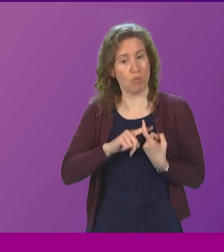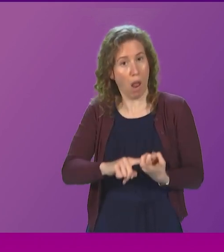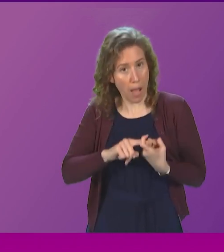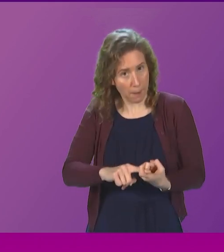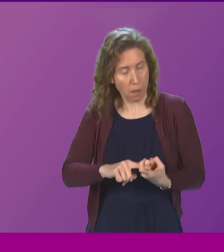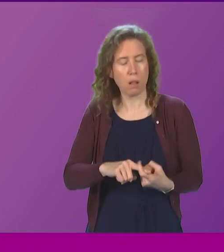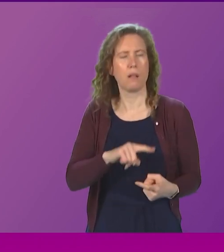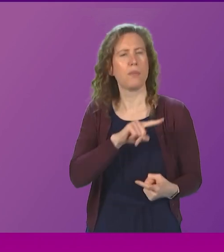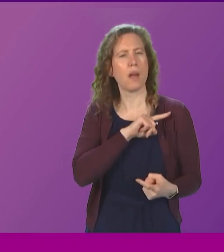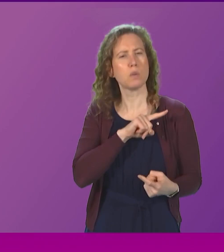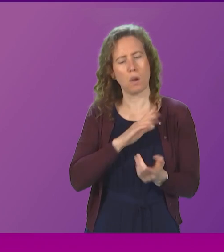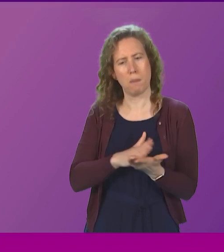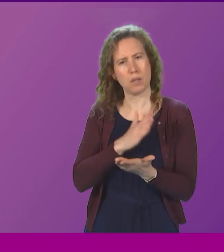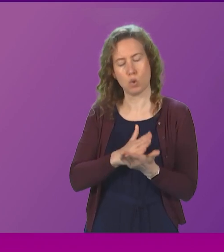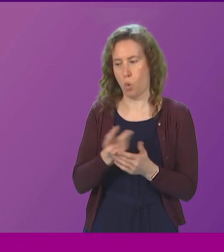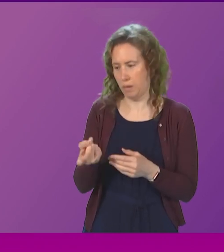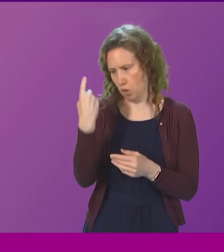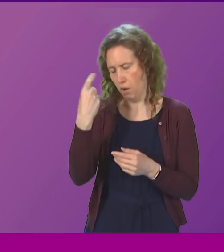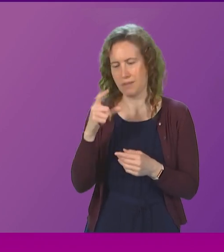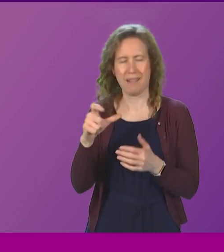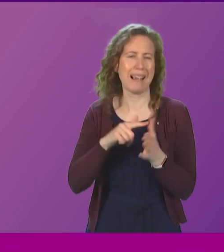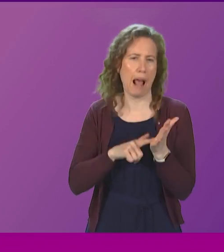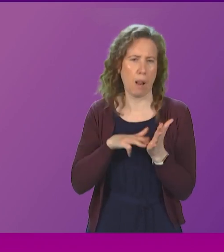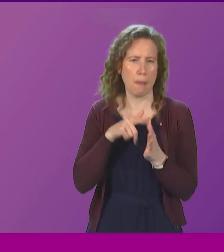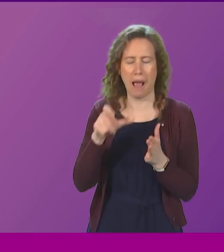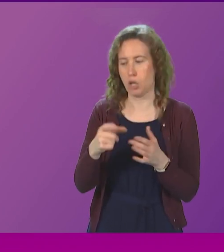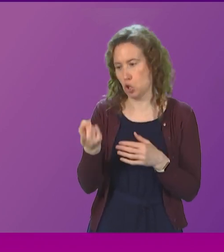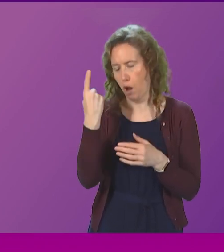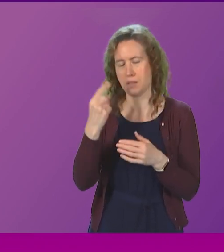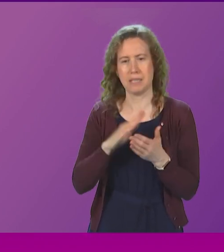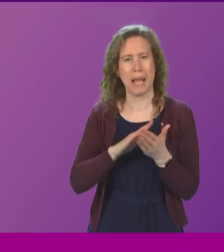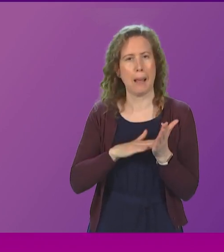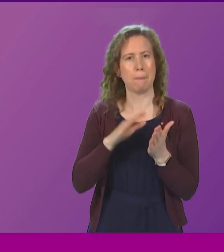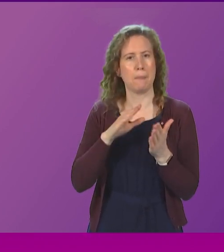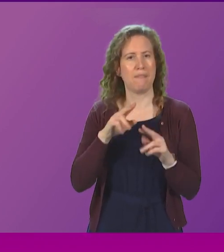That is why we made sure that CalMac chartered the MV Alfred.